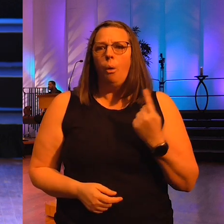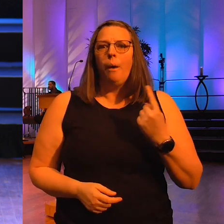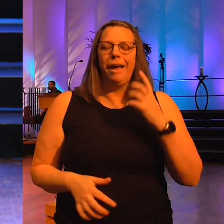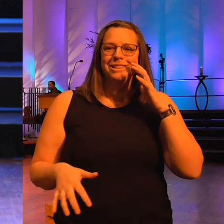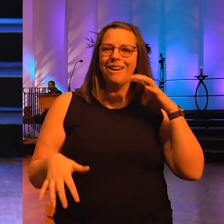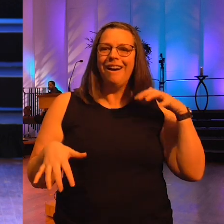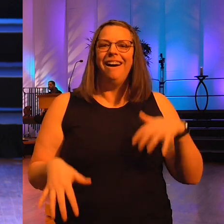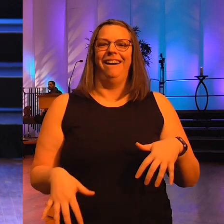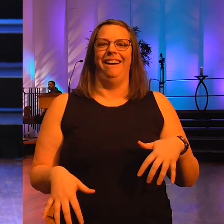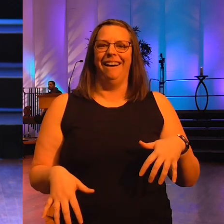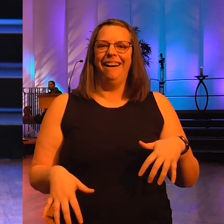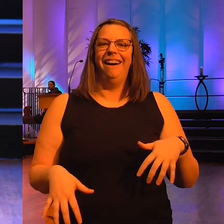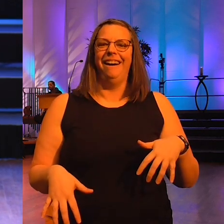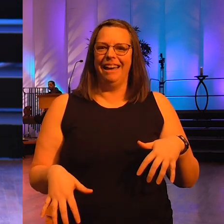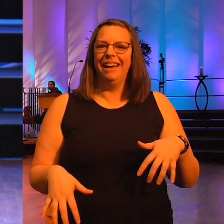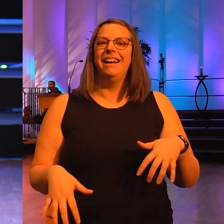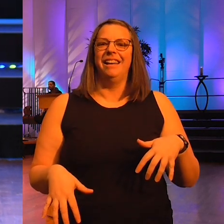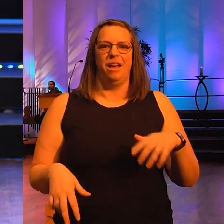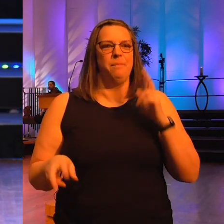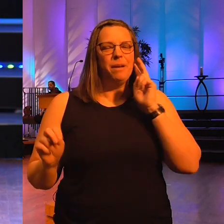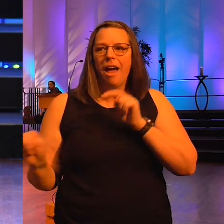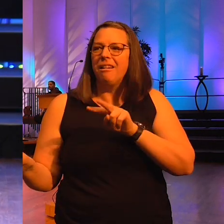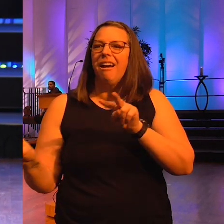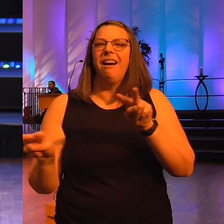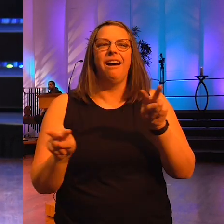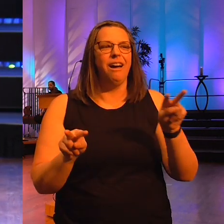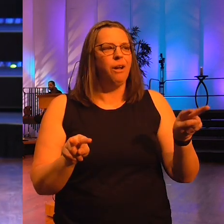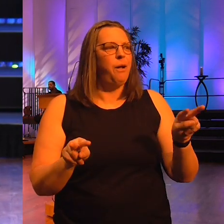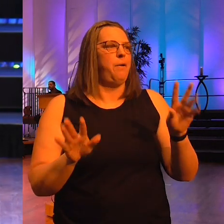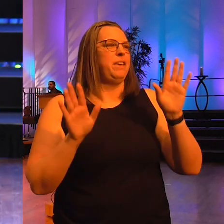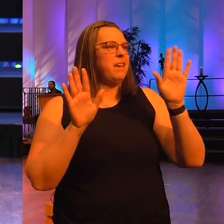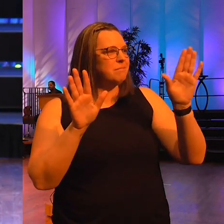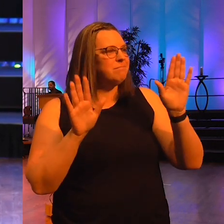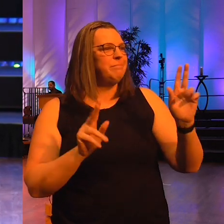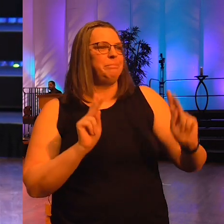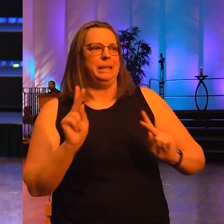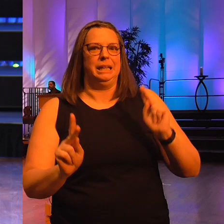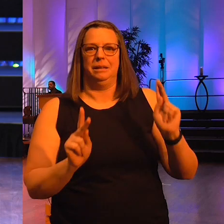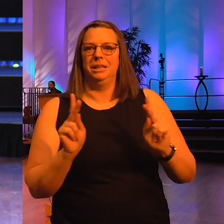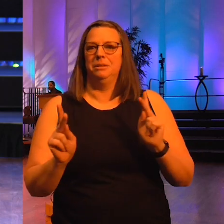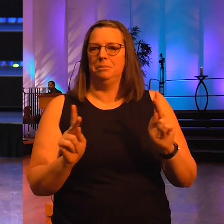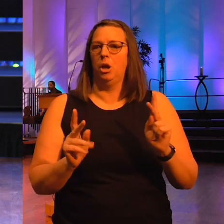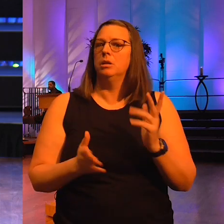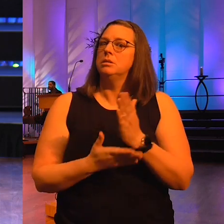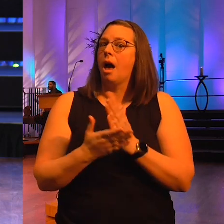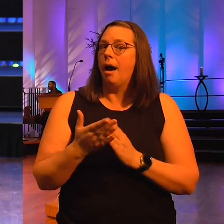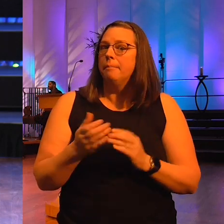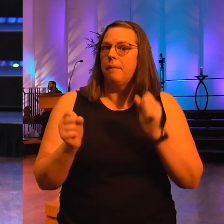looking around at the incredible people in our community some of the most amazing hardworking